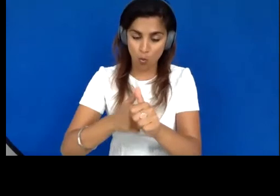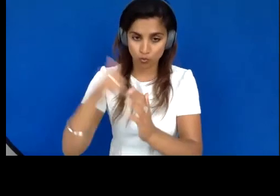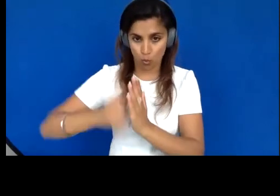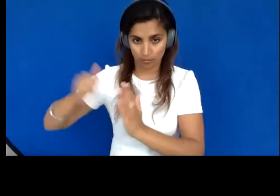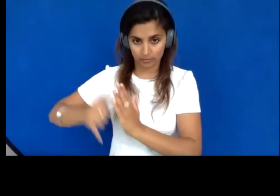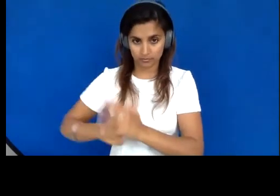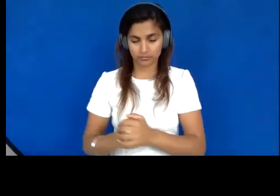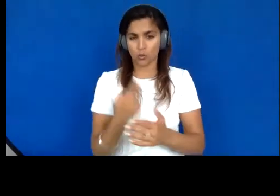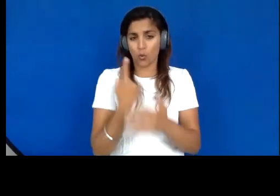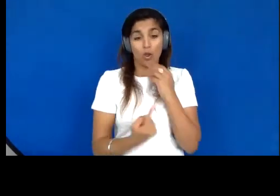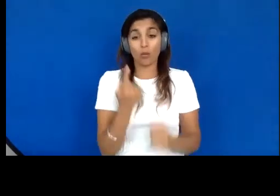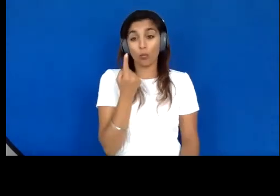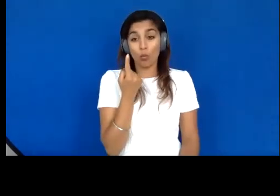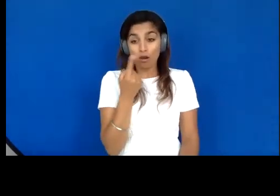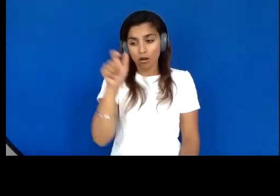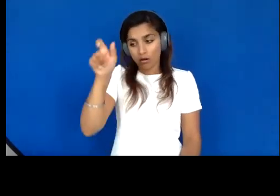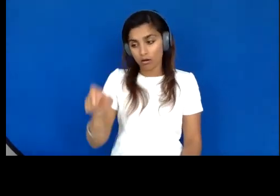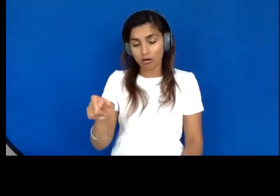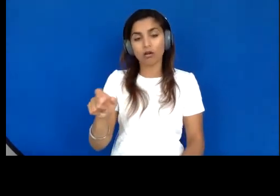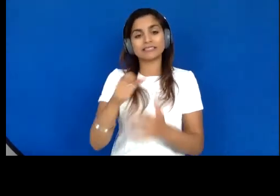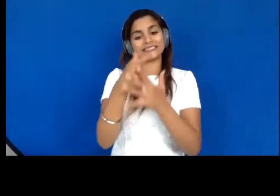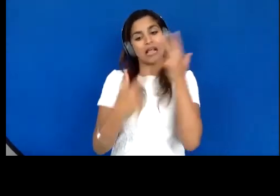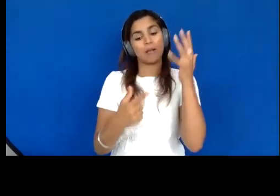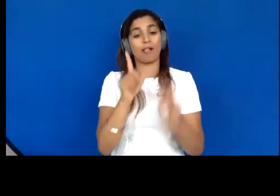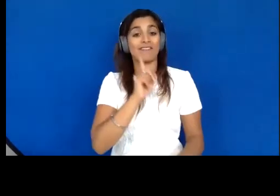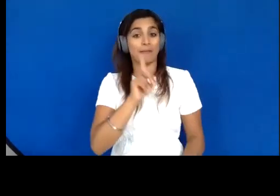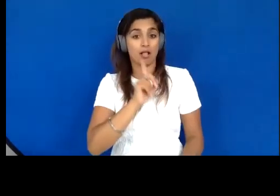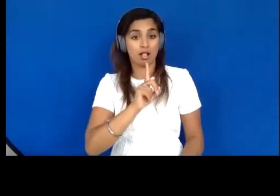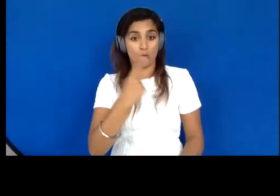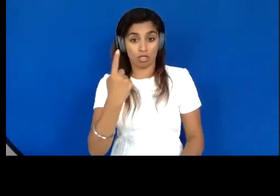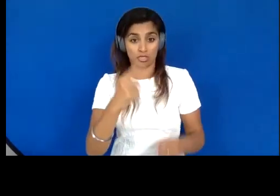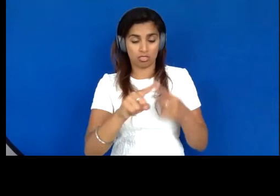identifiable as that they disabled female one is an able-bodied female and